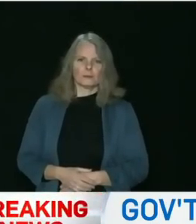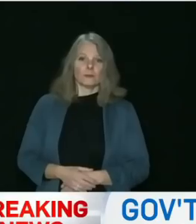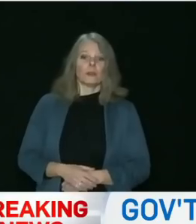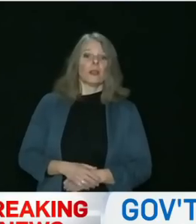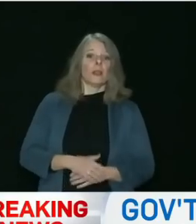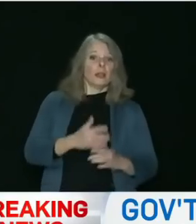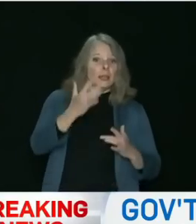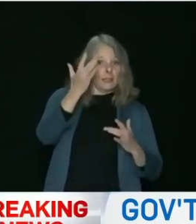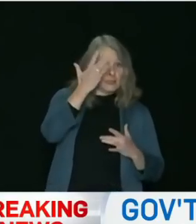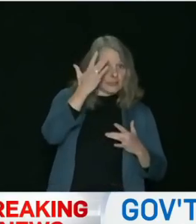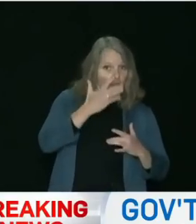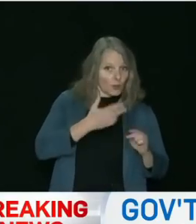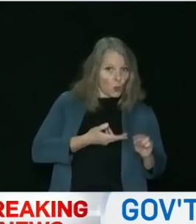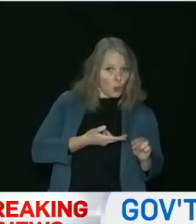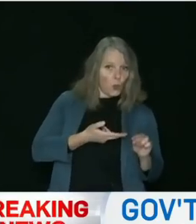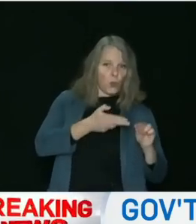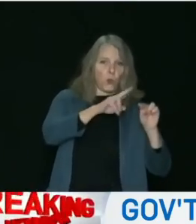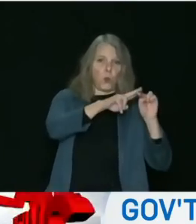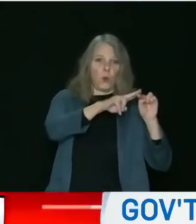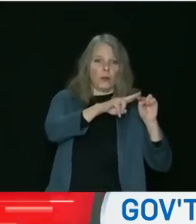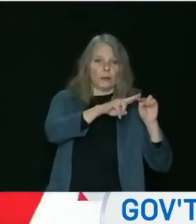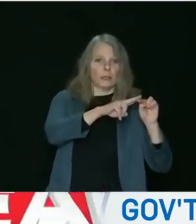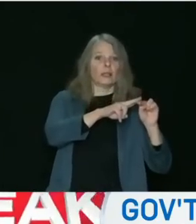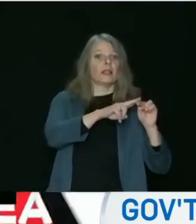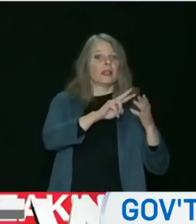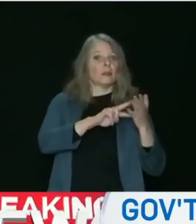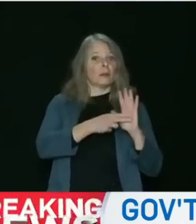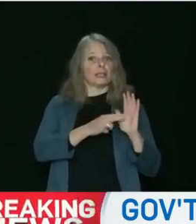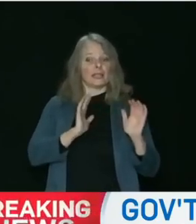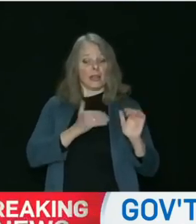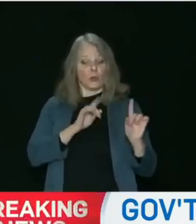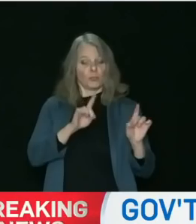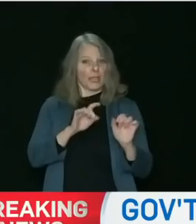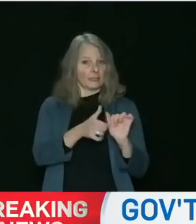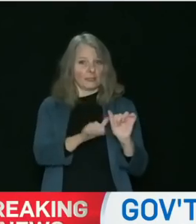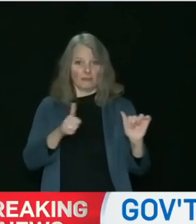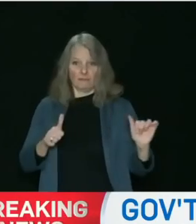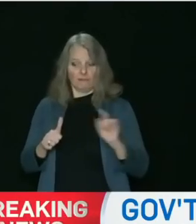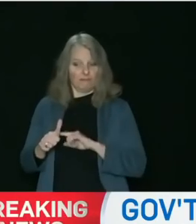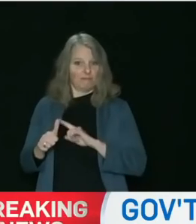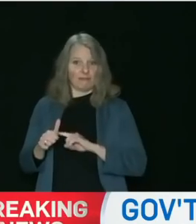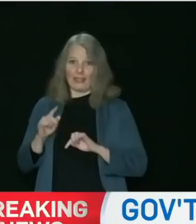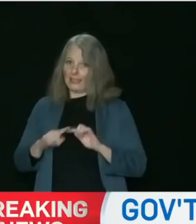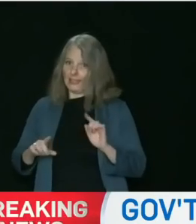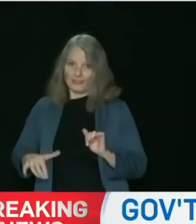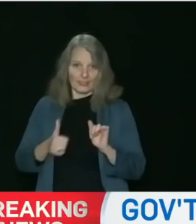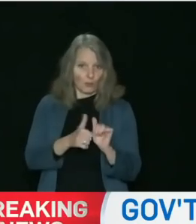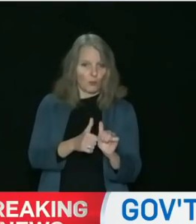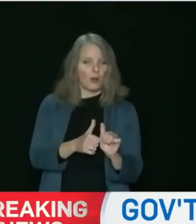SLIDE 2. WITH INFECTION RATES THAT ARE